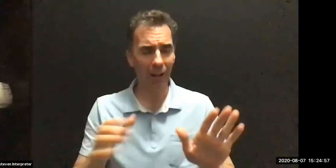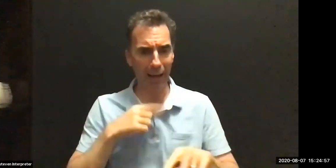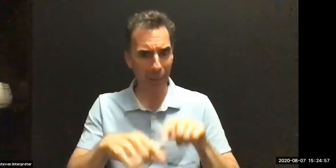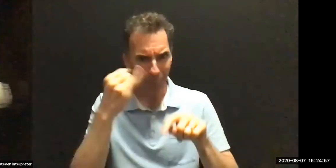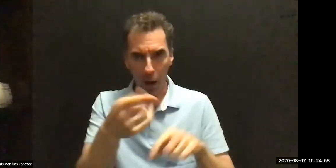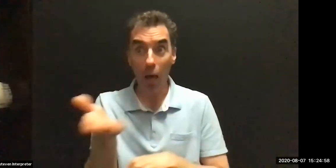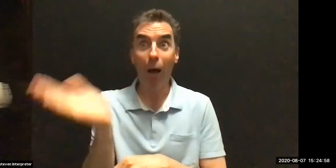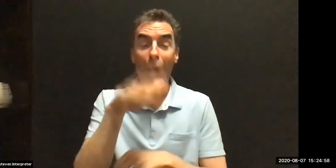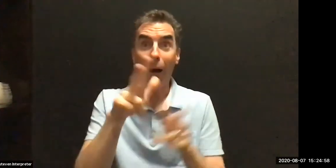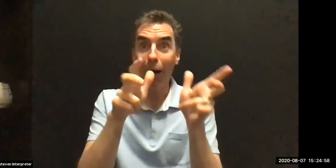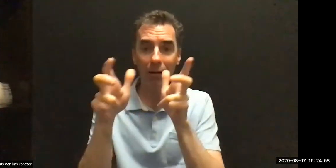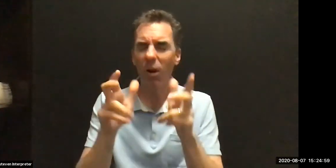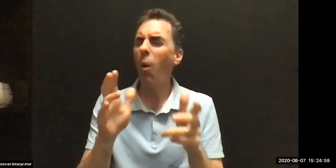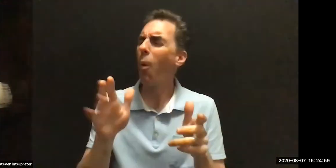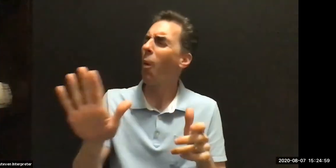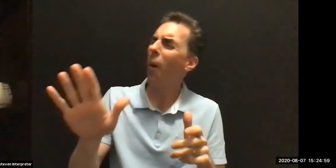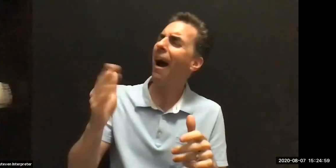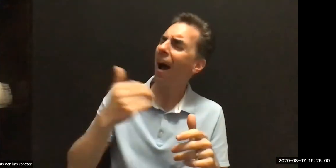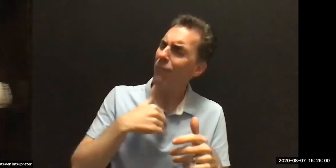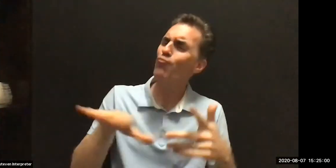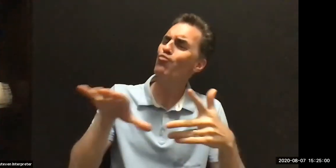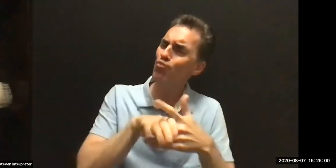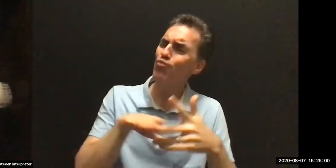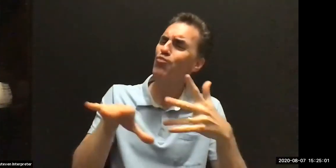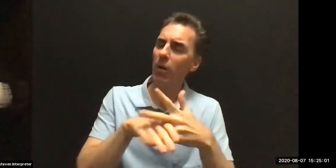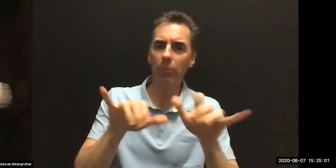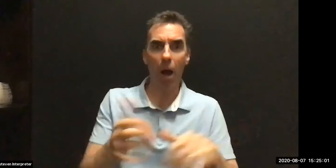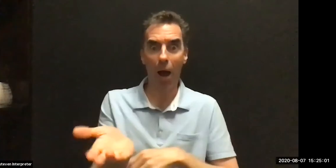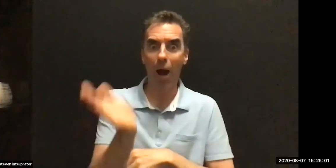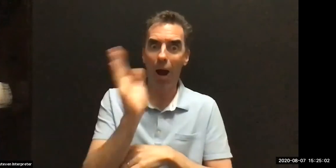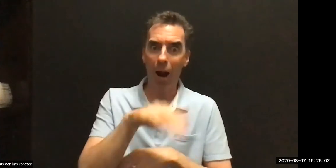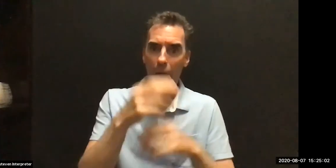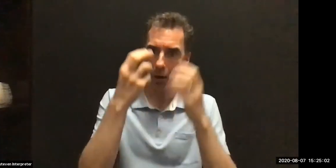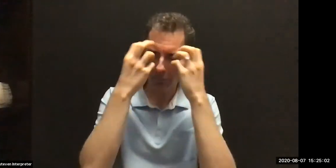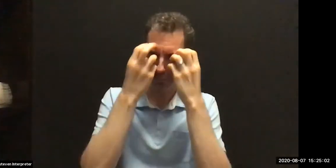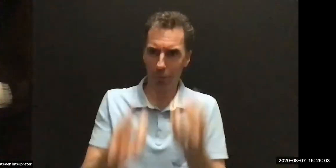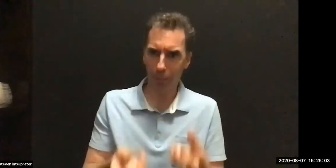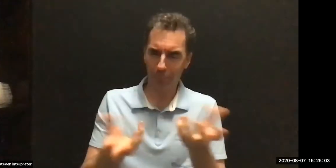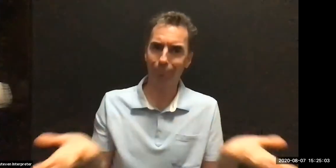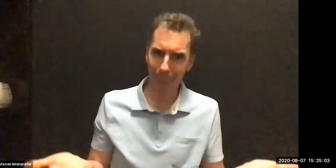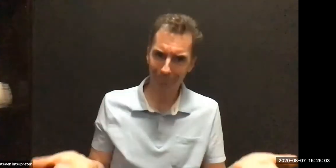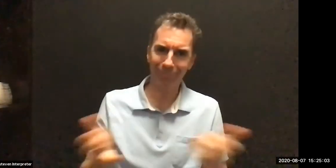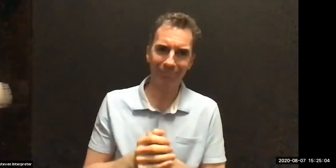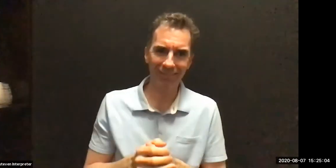Susi Nitzel: Well that they've had breaks built in, but Channelle Charest: Still, still. That's amazing. Emily Redondo: And yesterday to